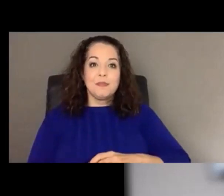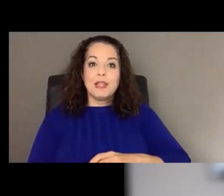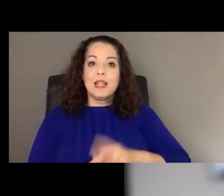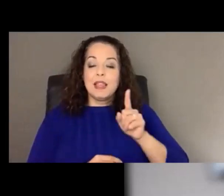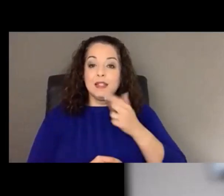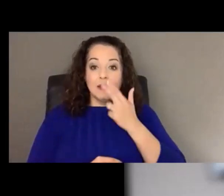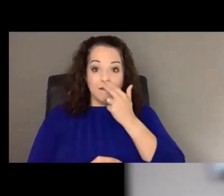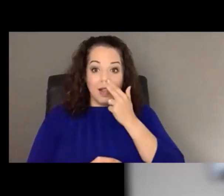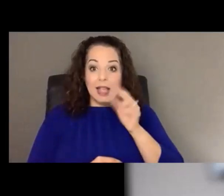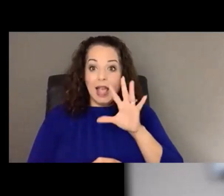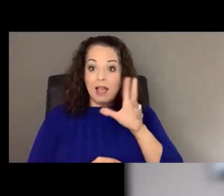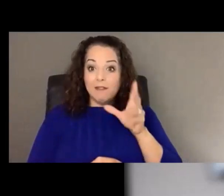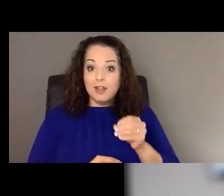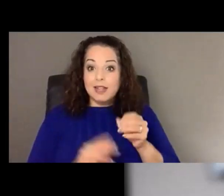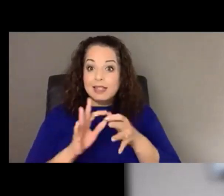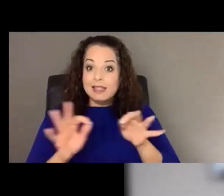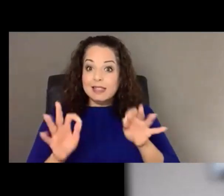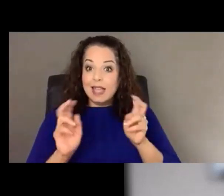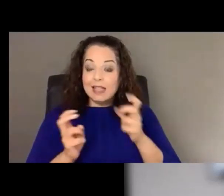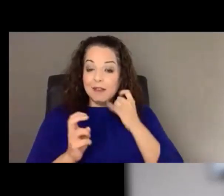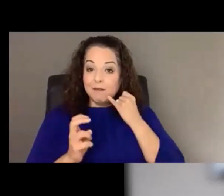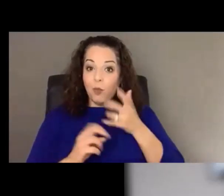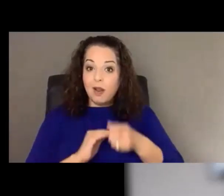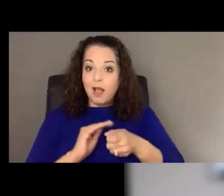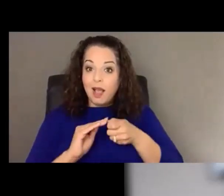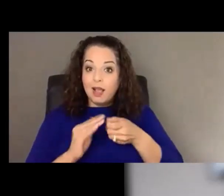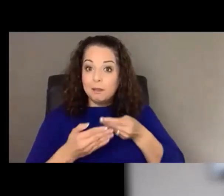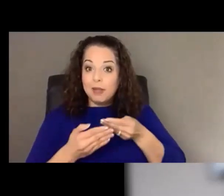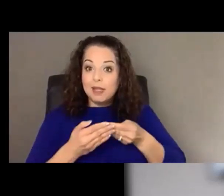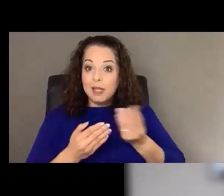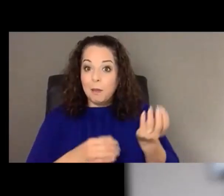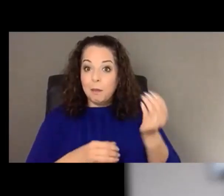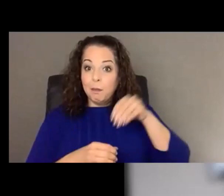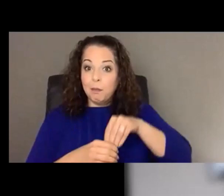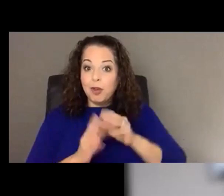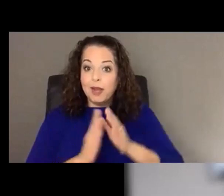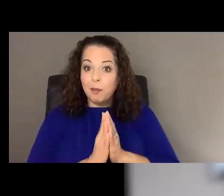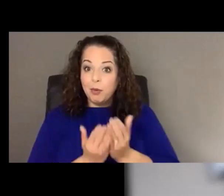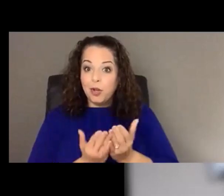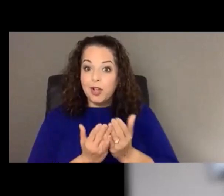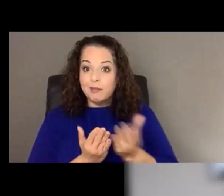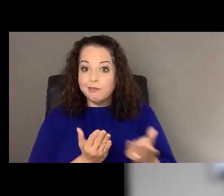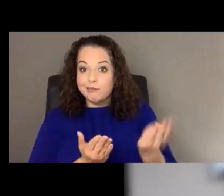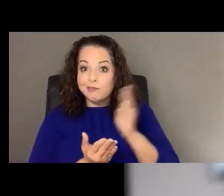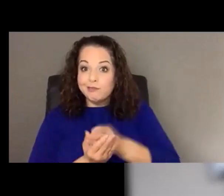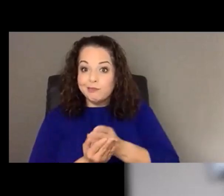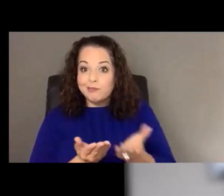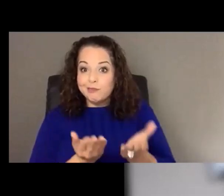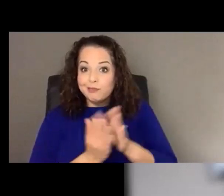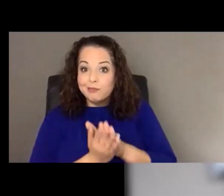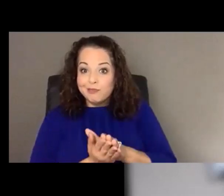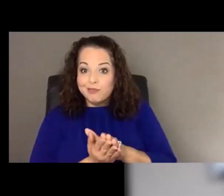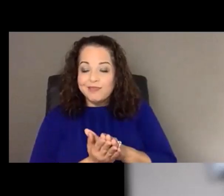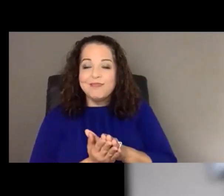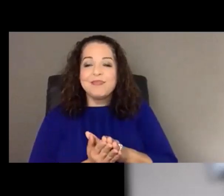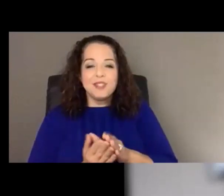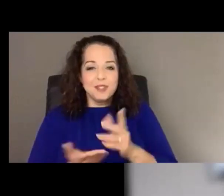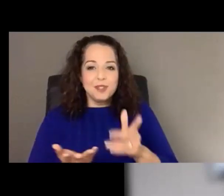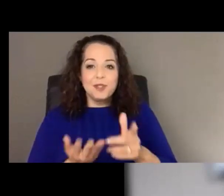saying that if you want to hide money, put it in a book." So posters are good, but know your audience. So if you're going to publish a book,